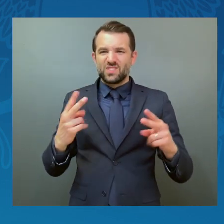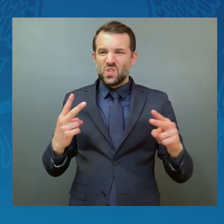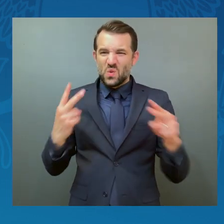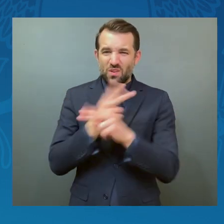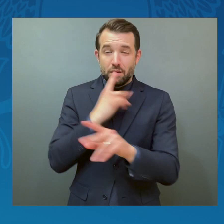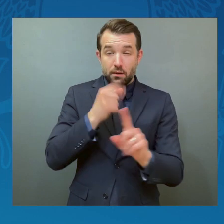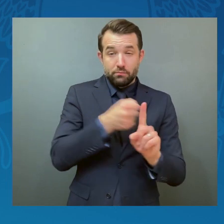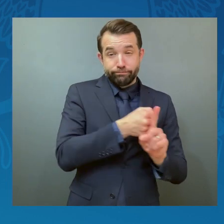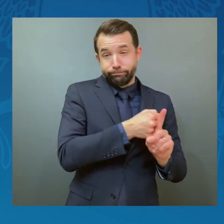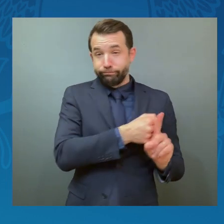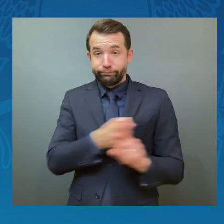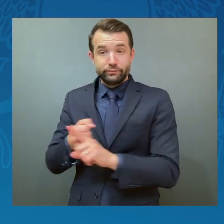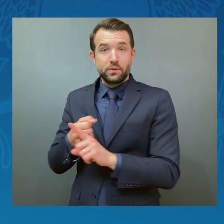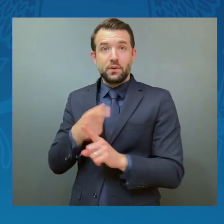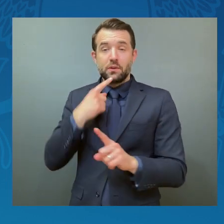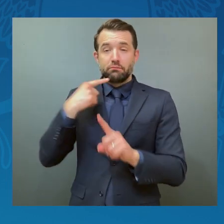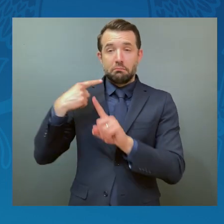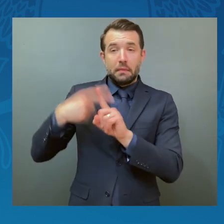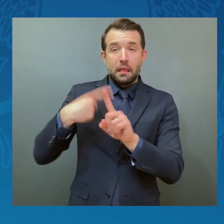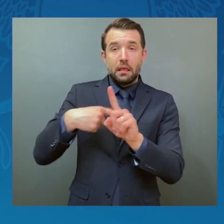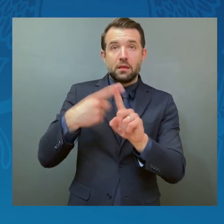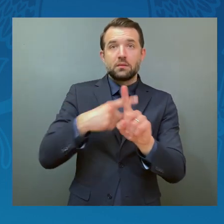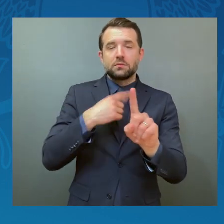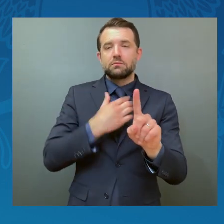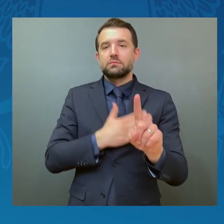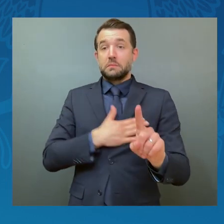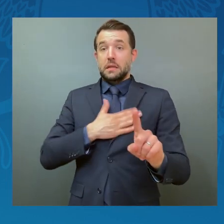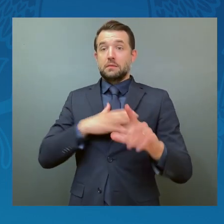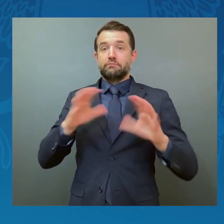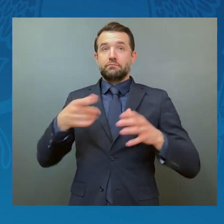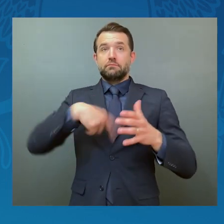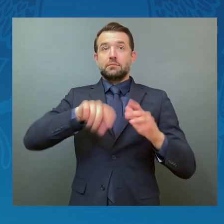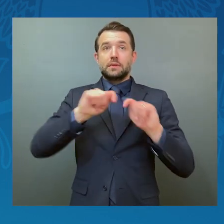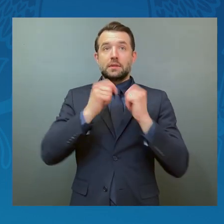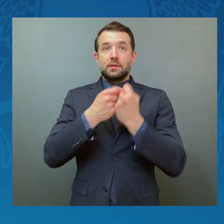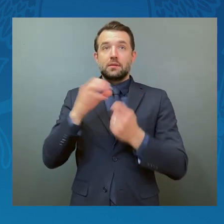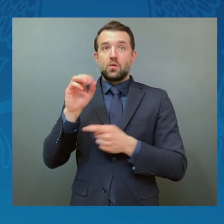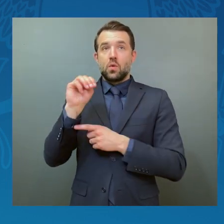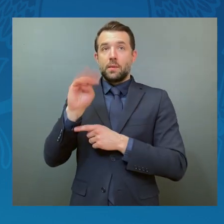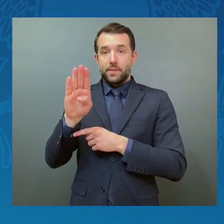has been working with our agency partners, some of whom you've heard from today to identify steps